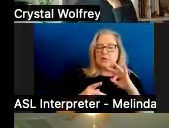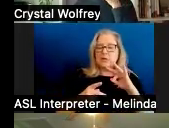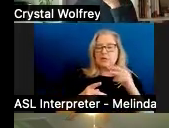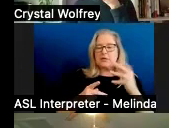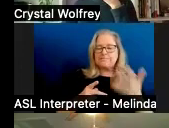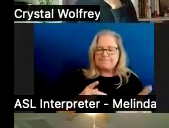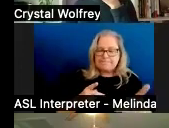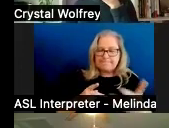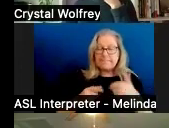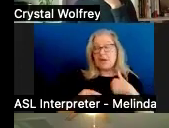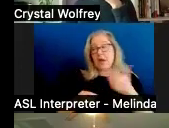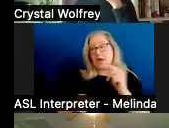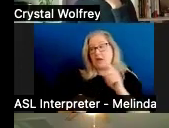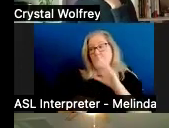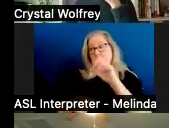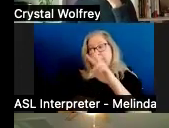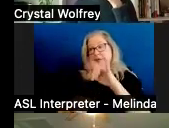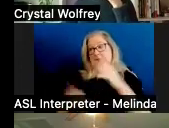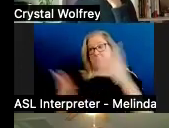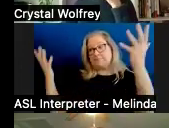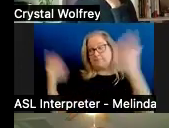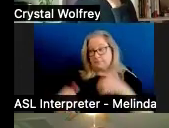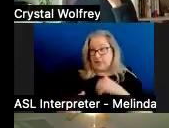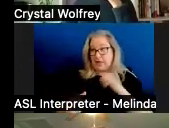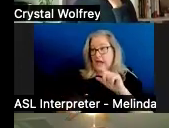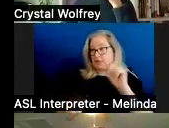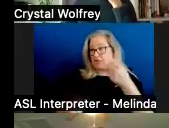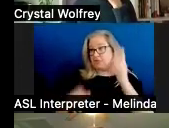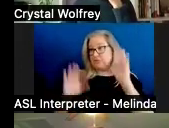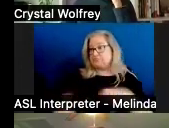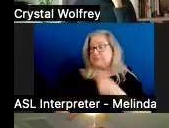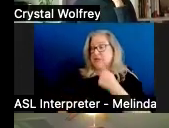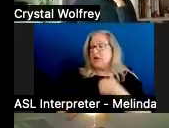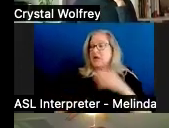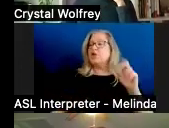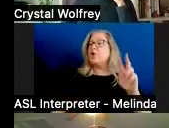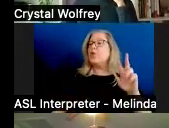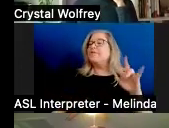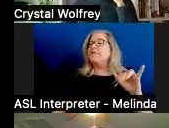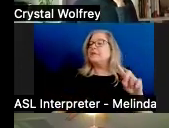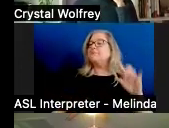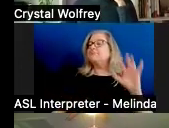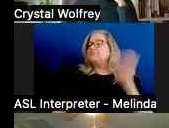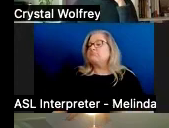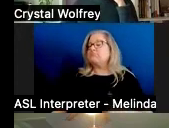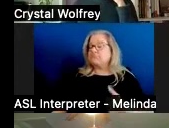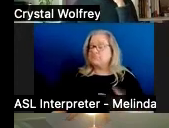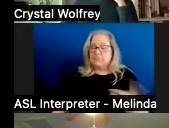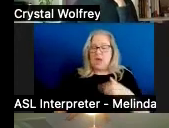COVID? So can I just go there? Just kept us from getting that done. Crystal Wolfrey: Yeah, so, yeah.